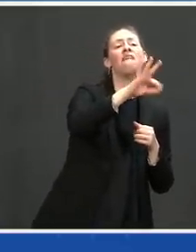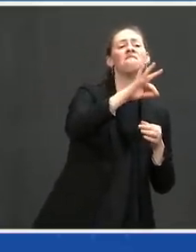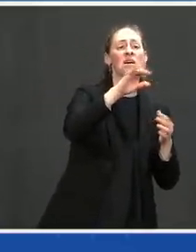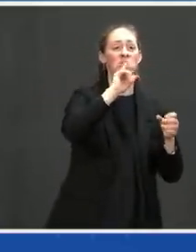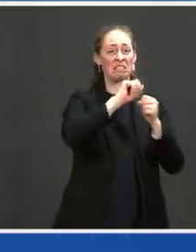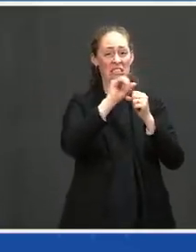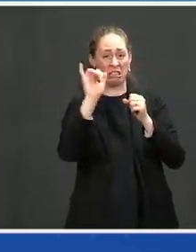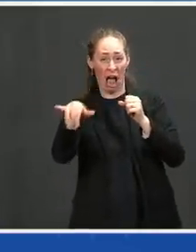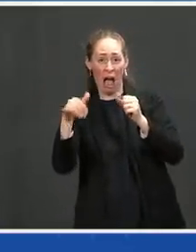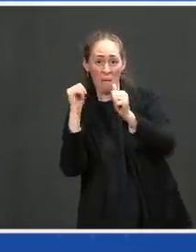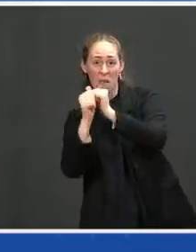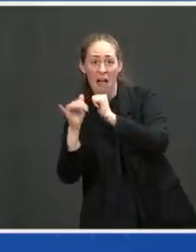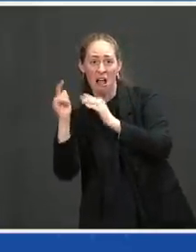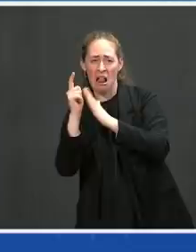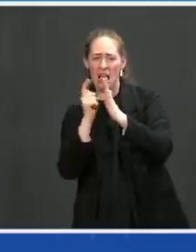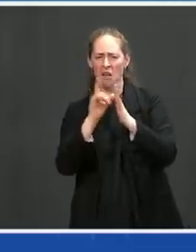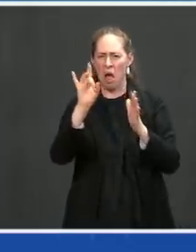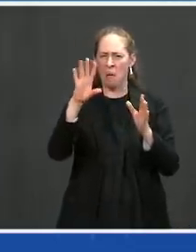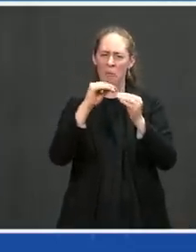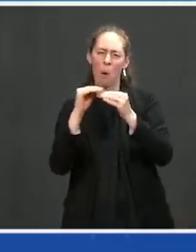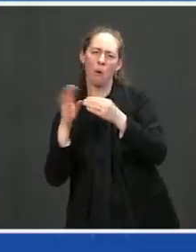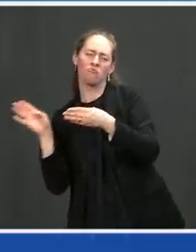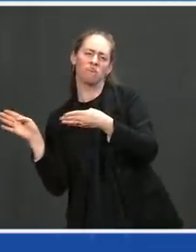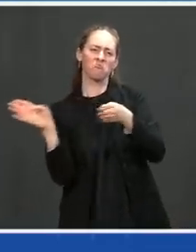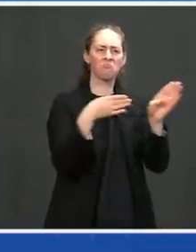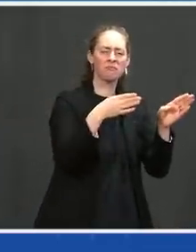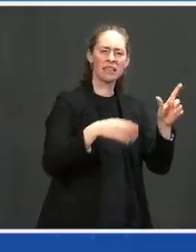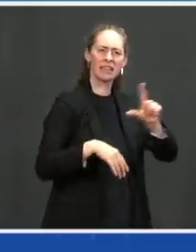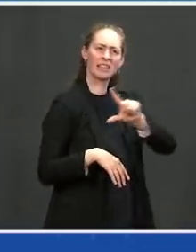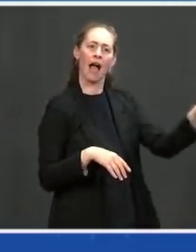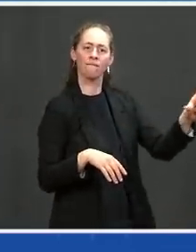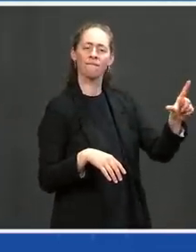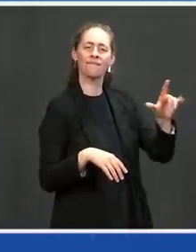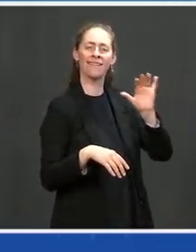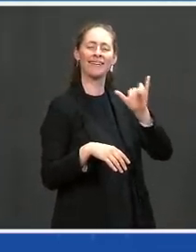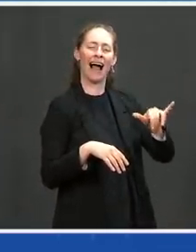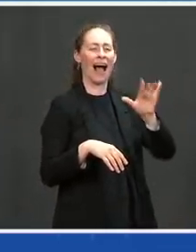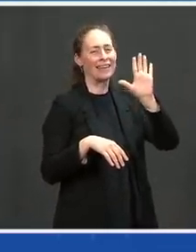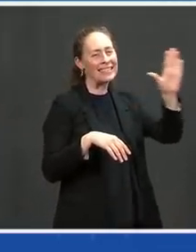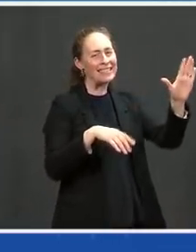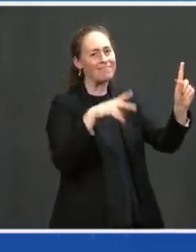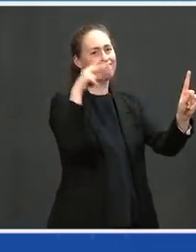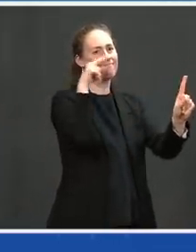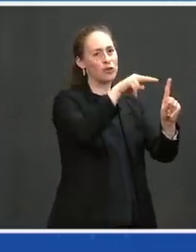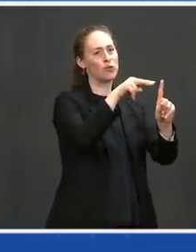well, then he ought to a look at his party. Over 50 percent of them must be over that edge as well